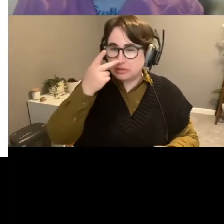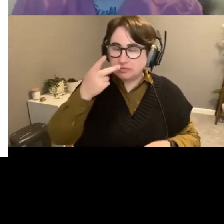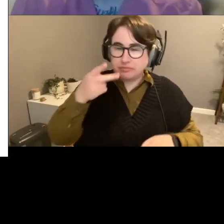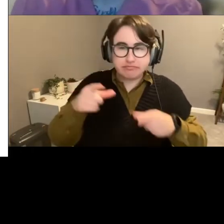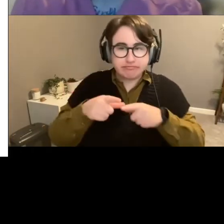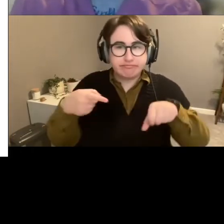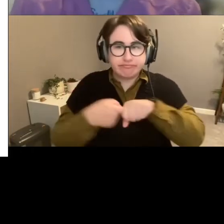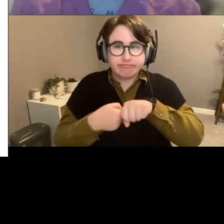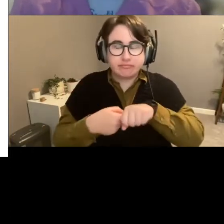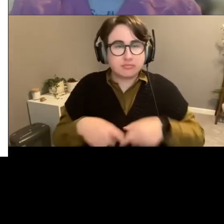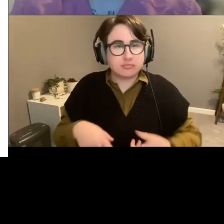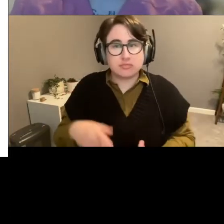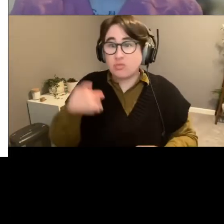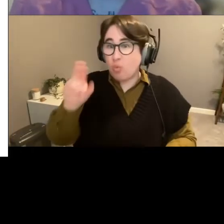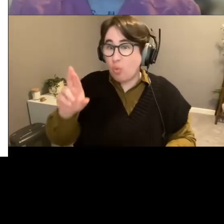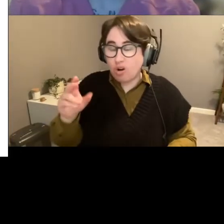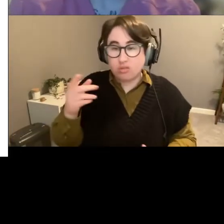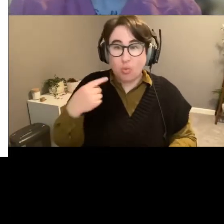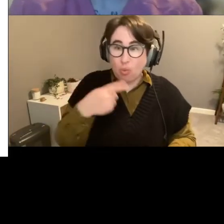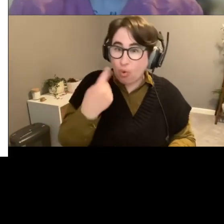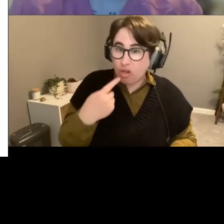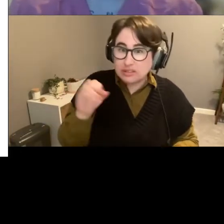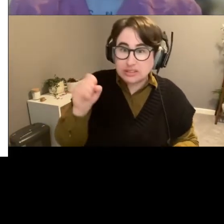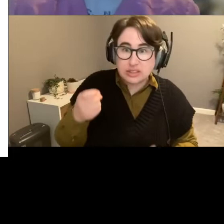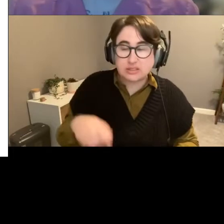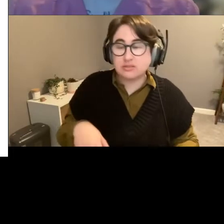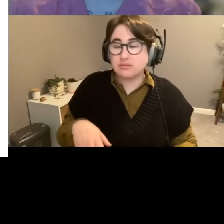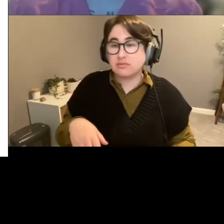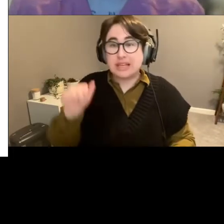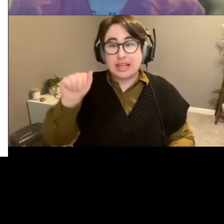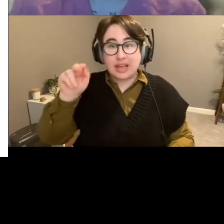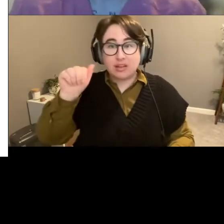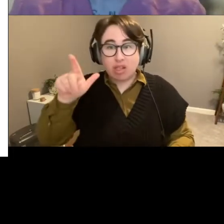So what type of sex are they engaging in, that behavior piece that we talked about earlier.